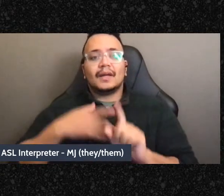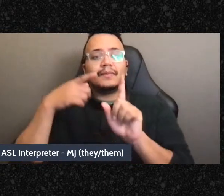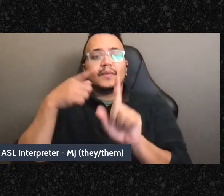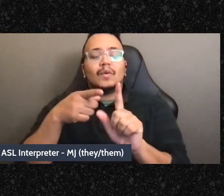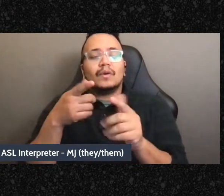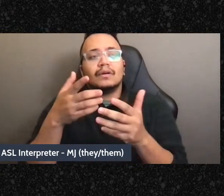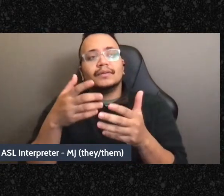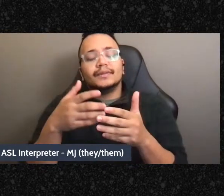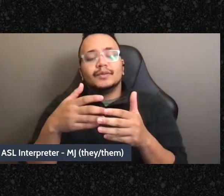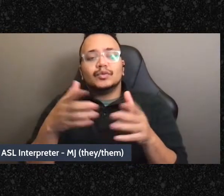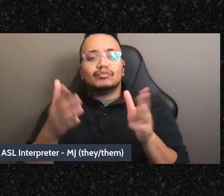Um